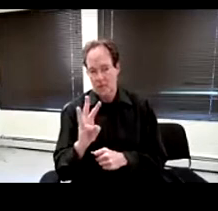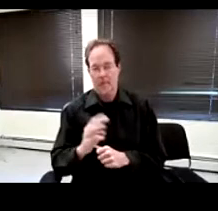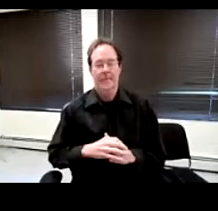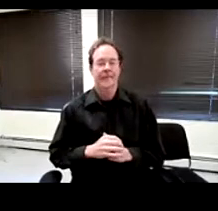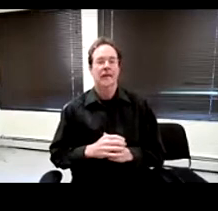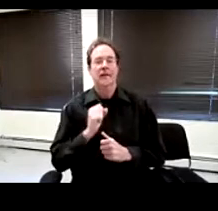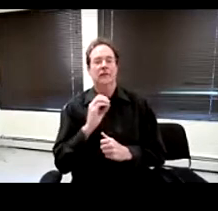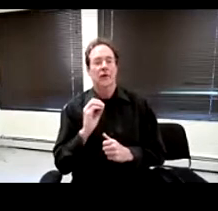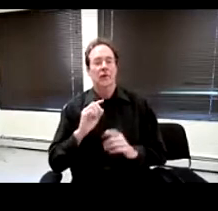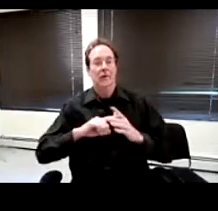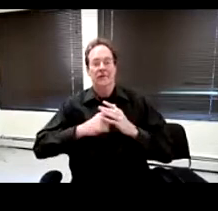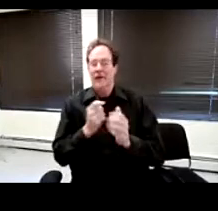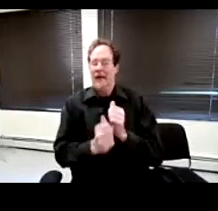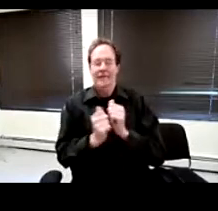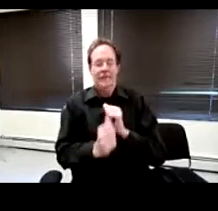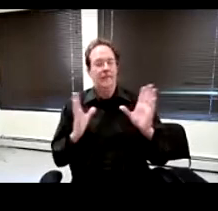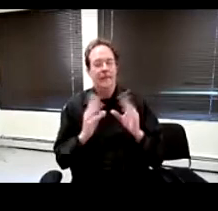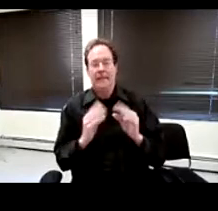into our workflow.